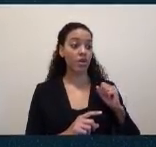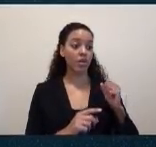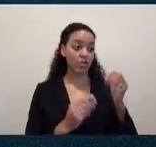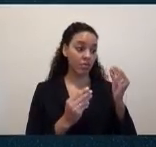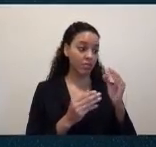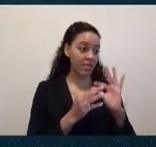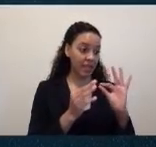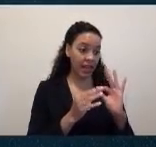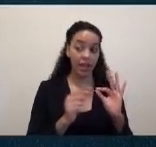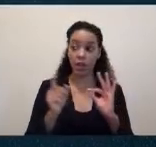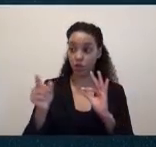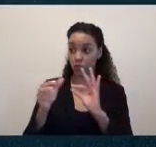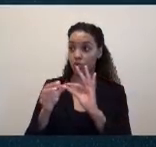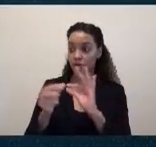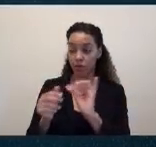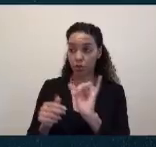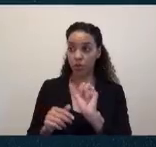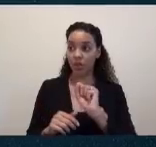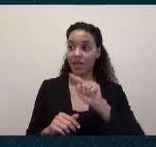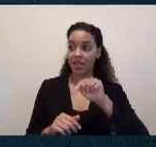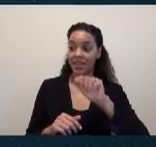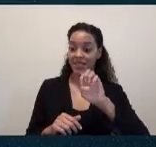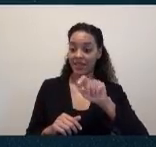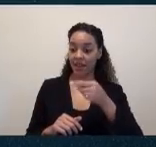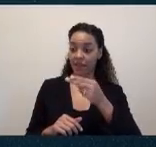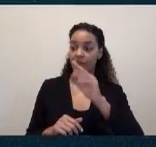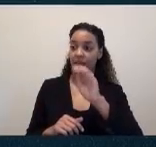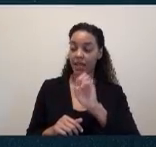that at some point in everyone's life,